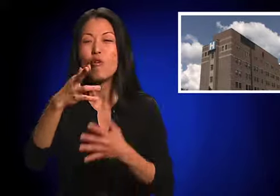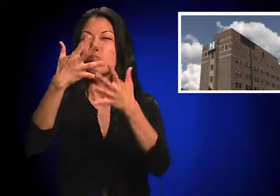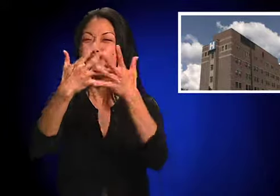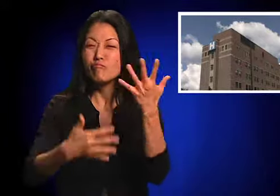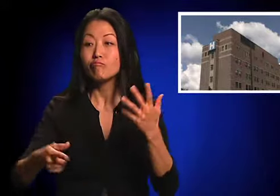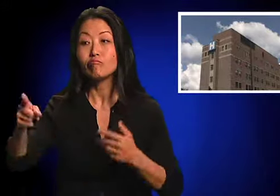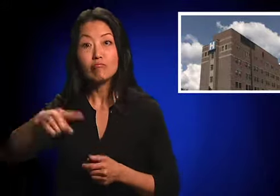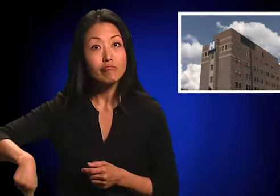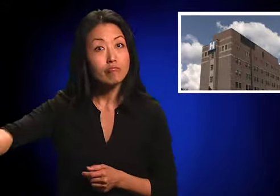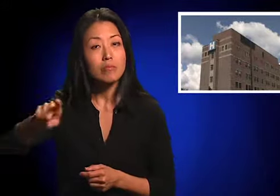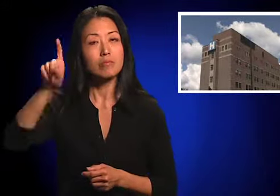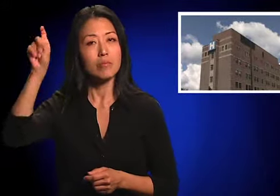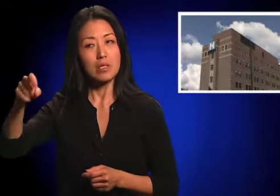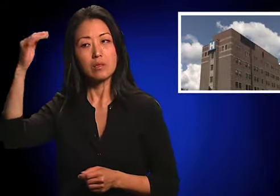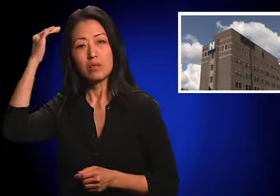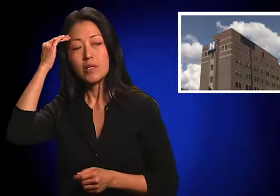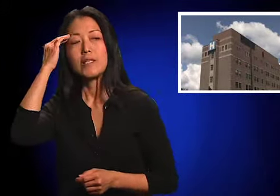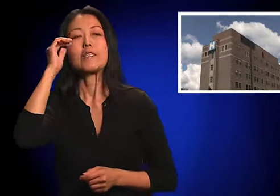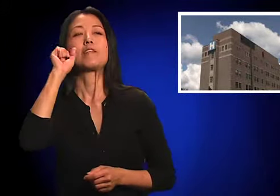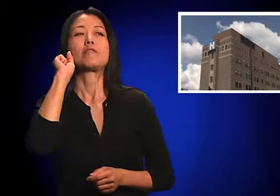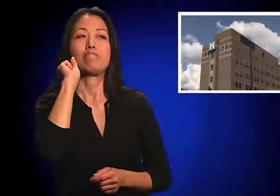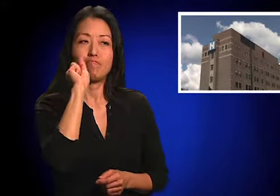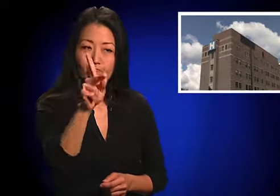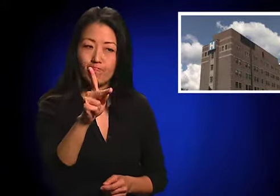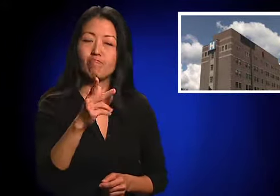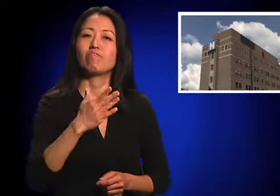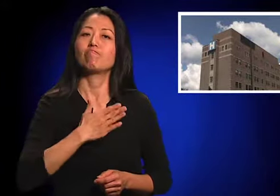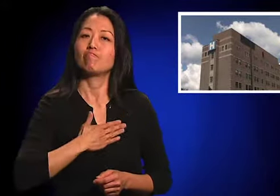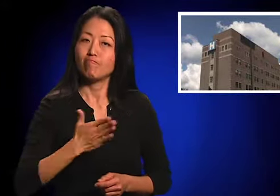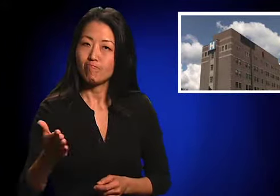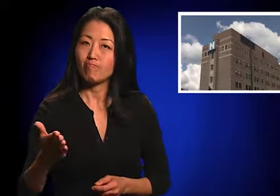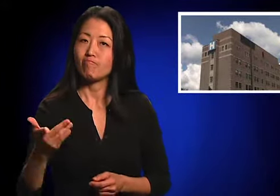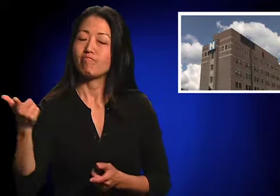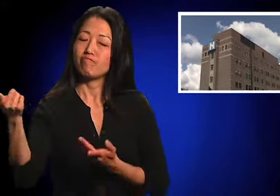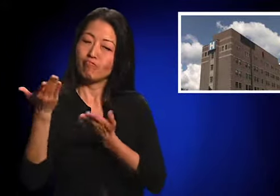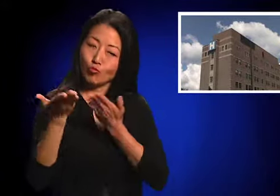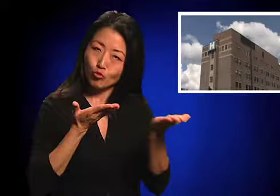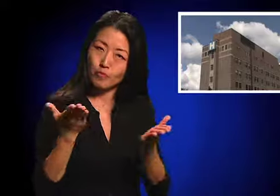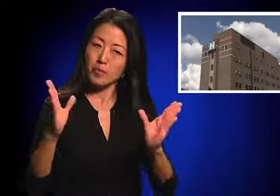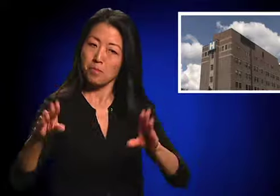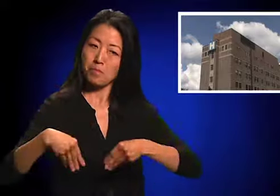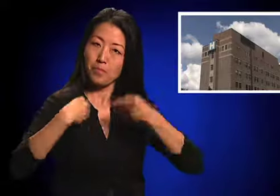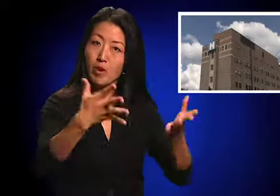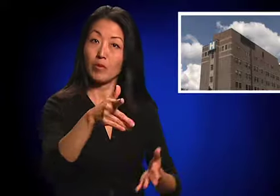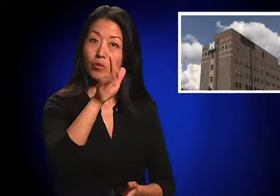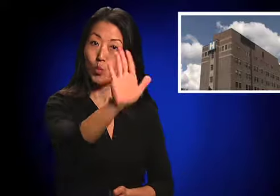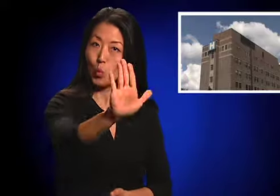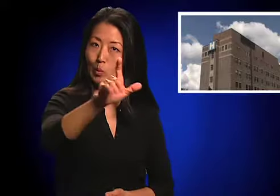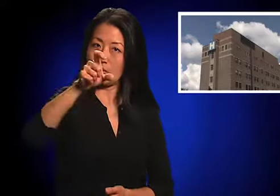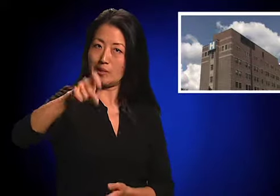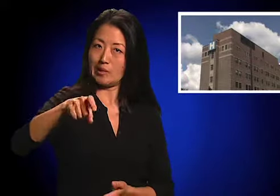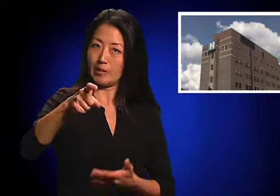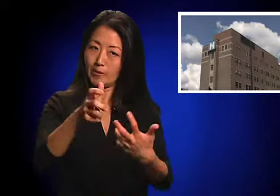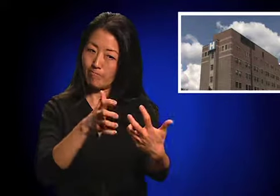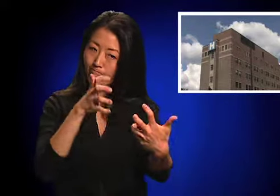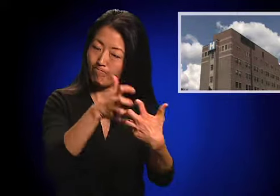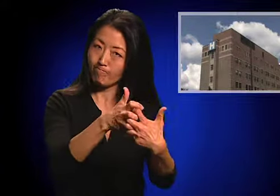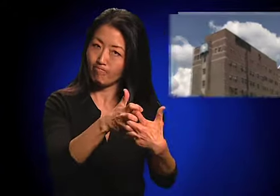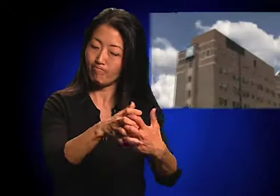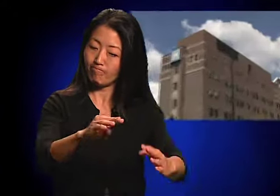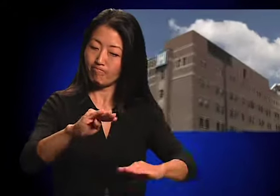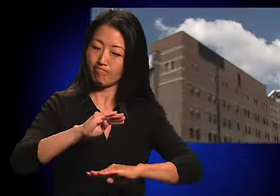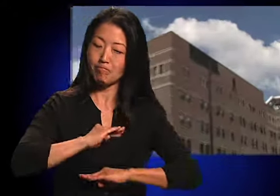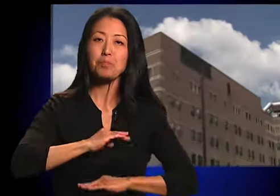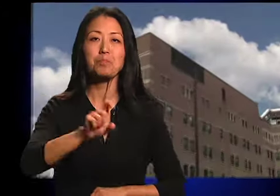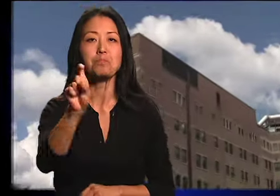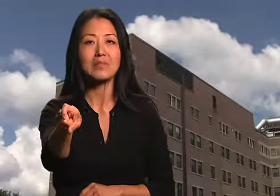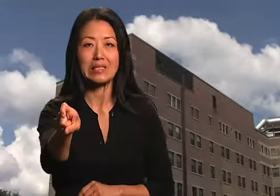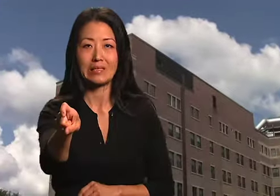the type of access that meets that need.